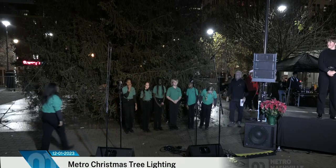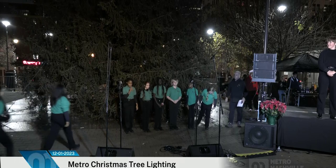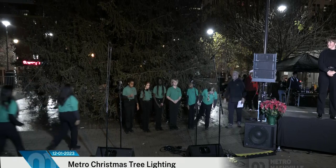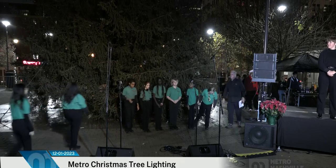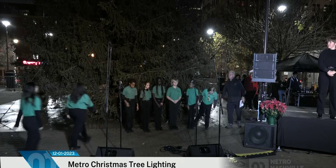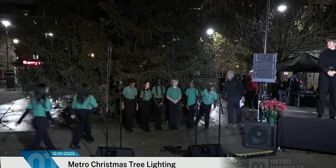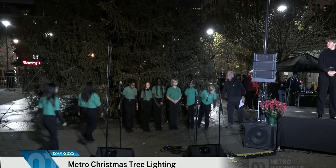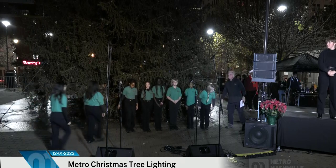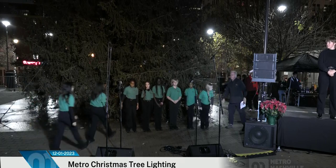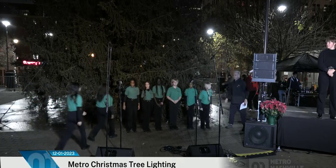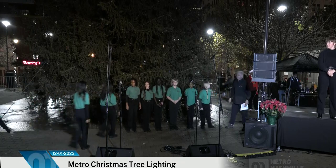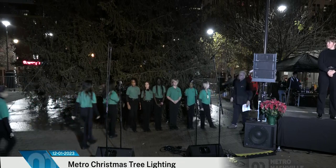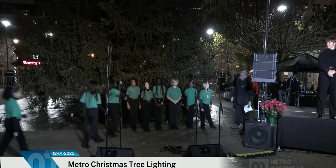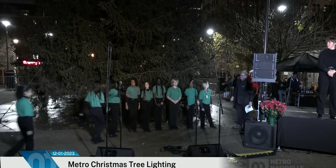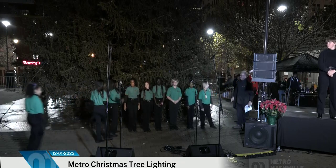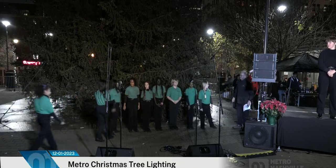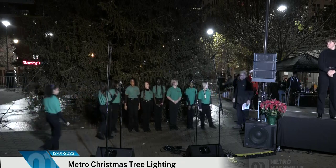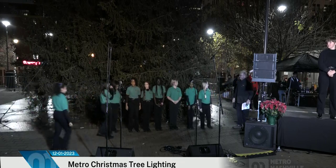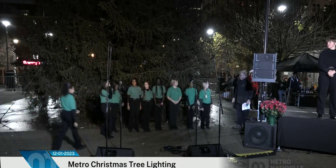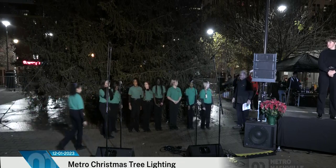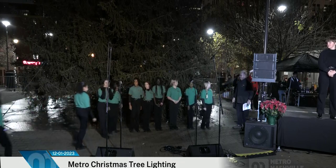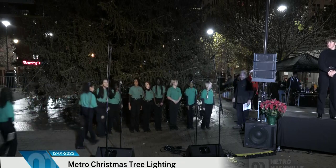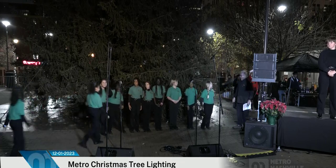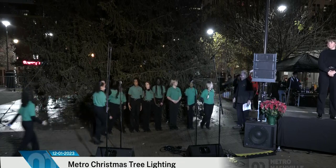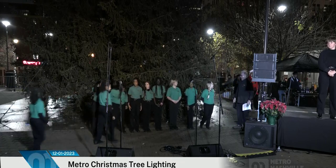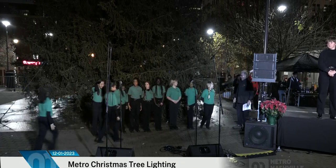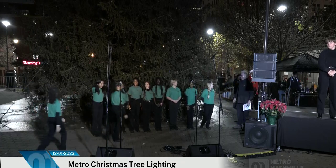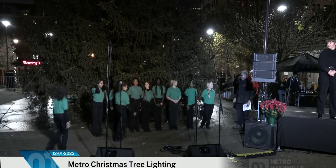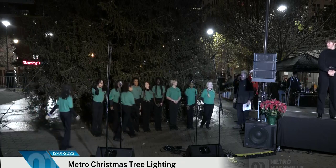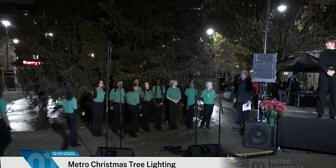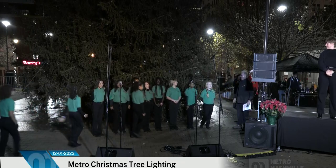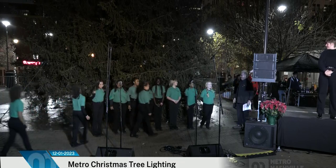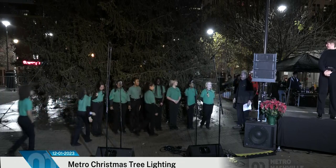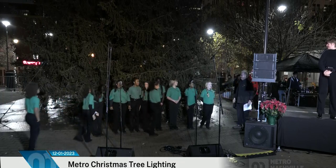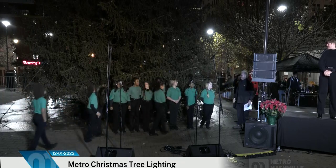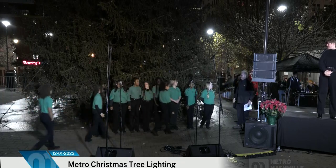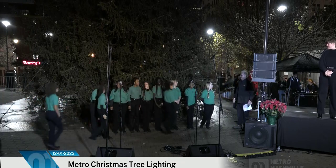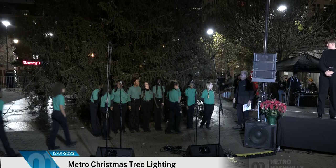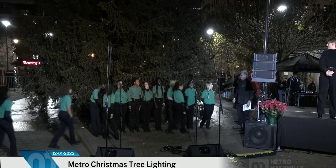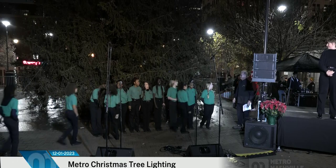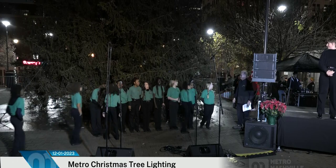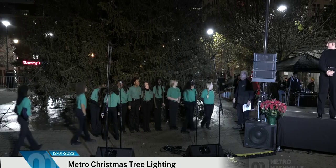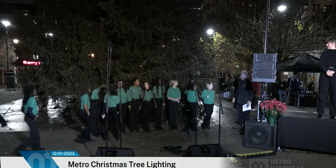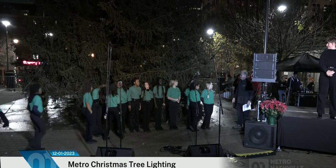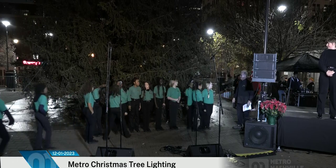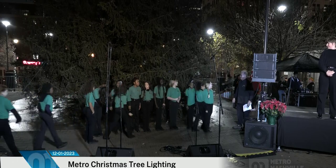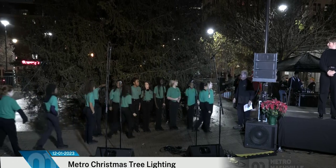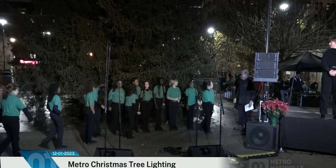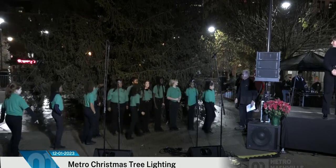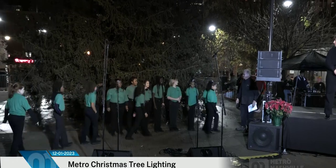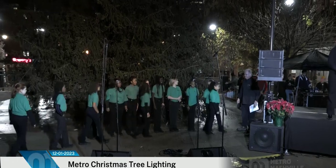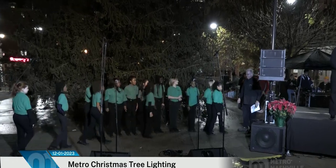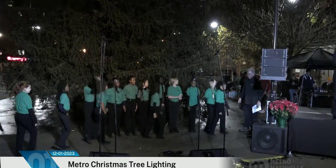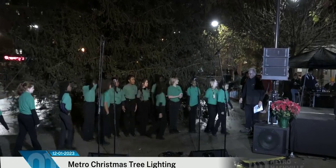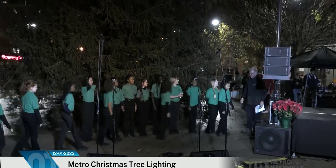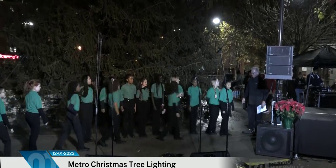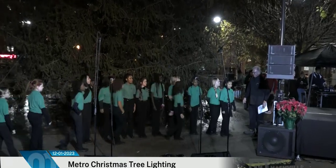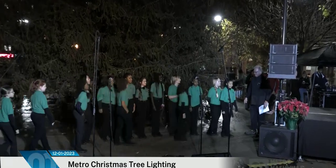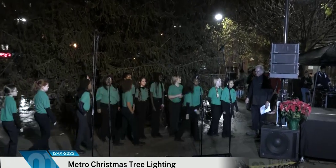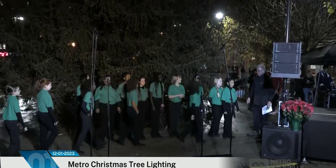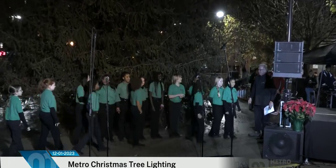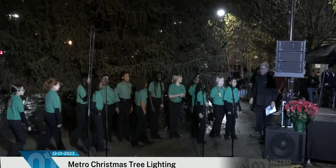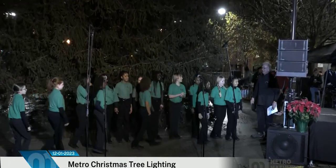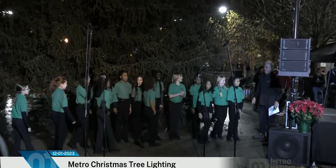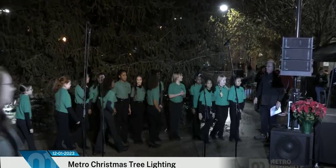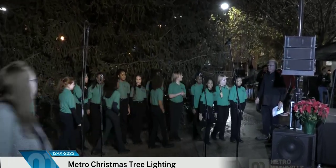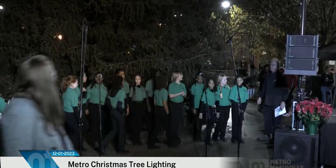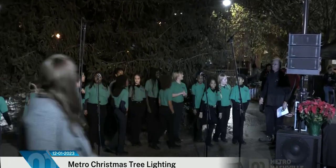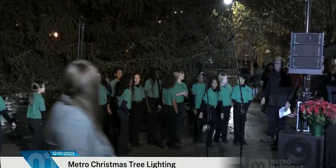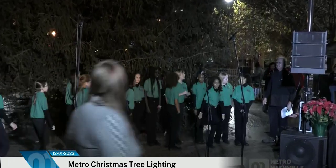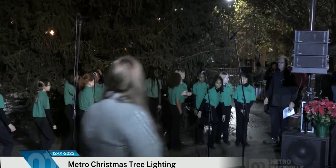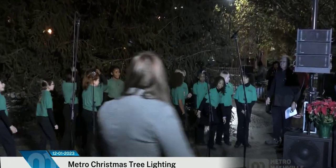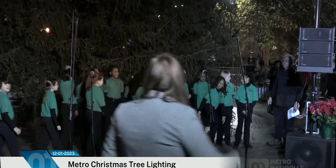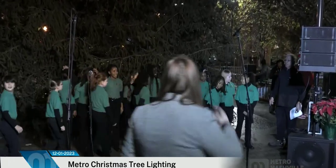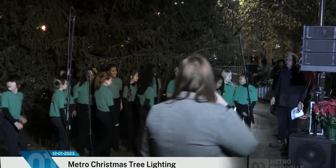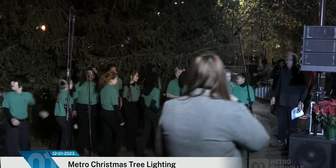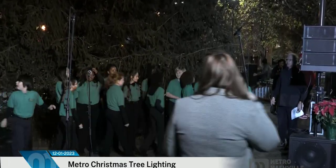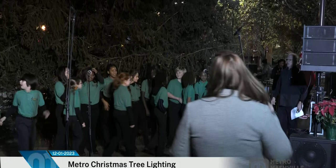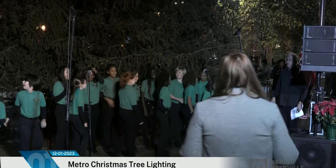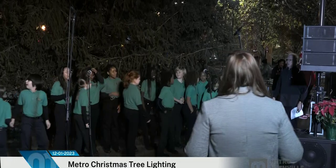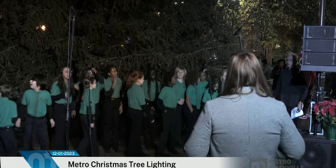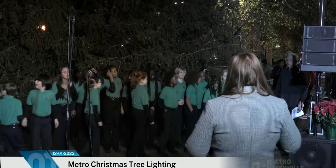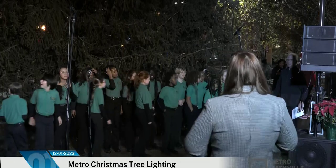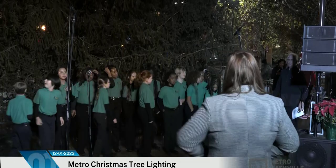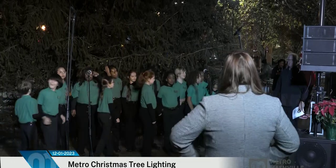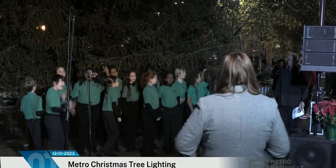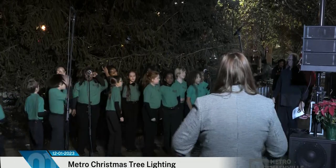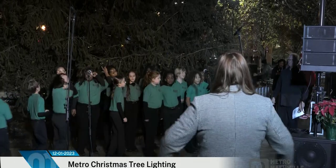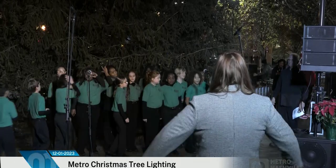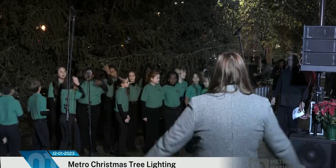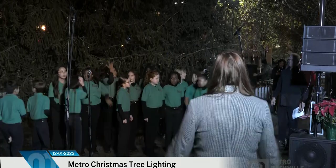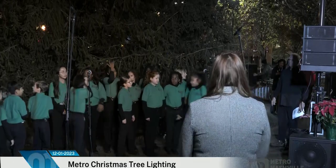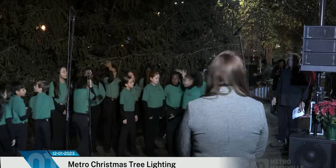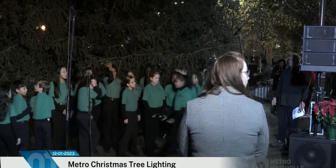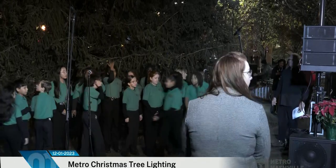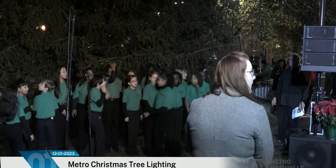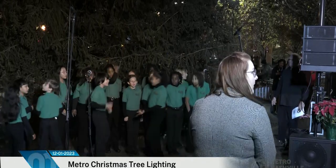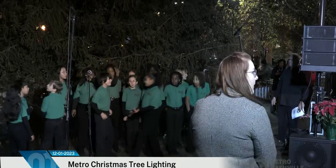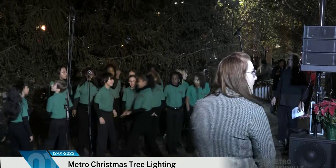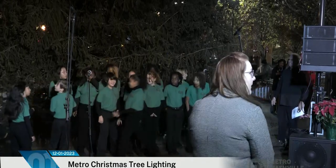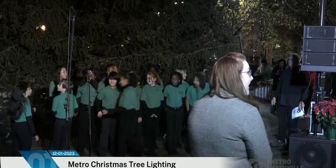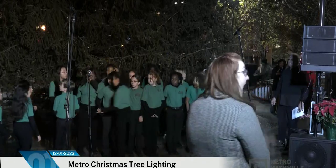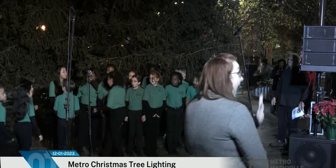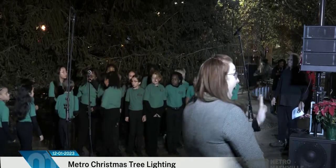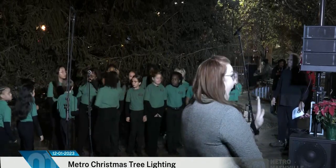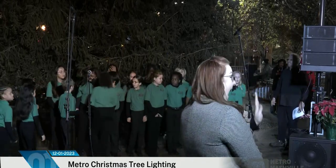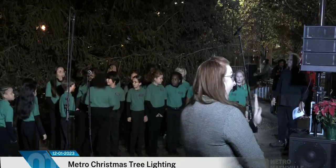OKAY. I. HAVE TO SING CHRISTMAS